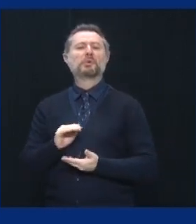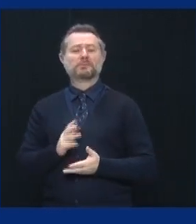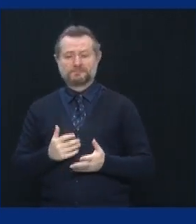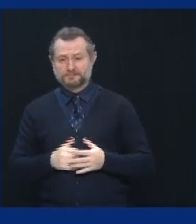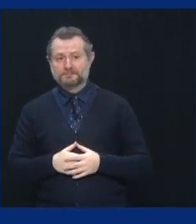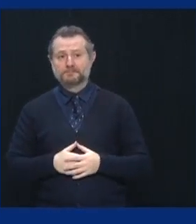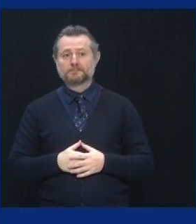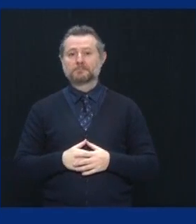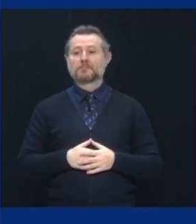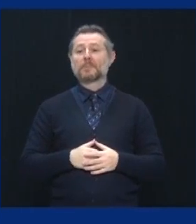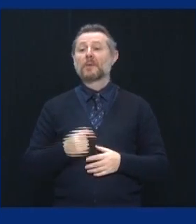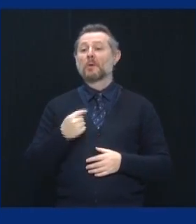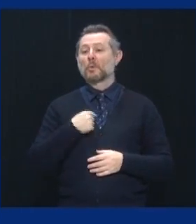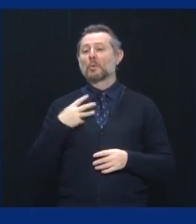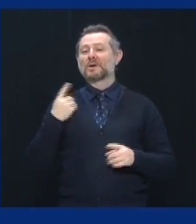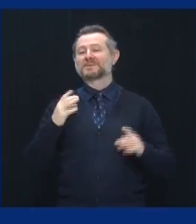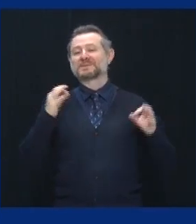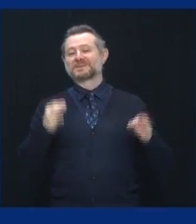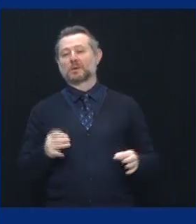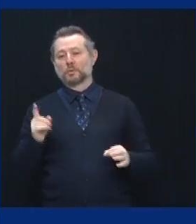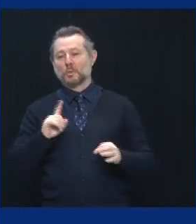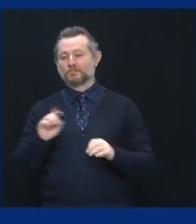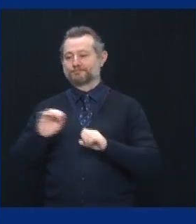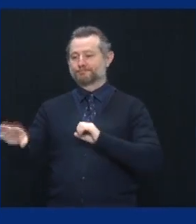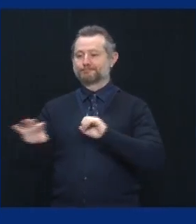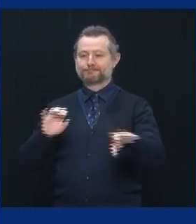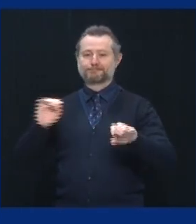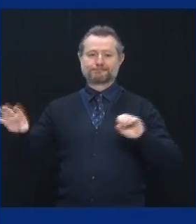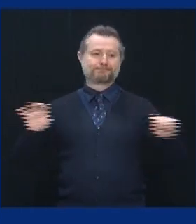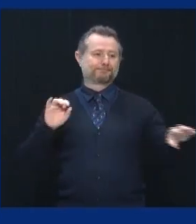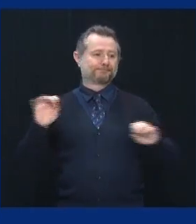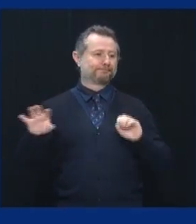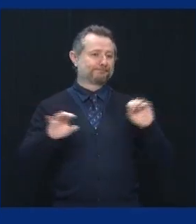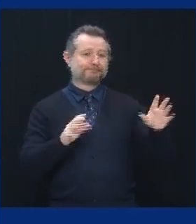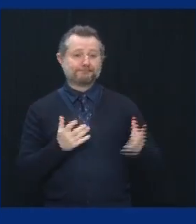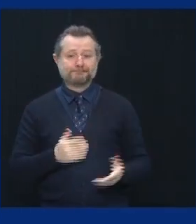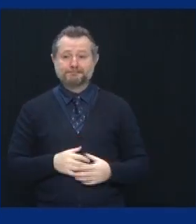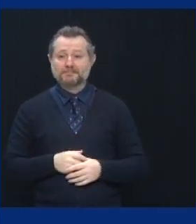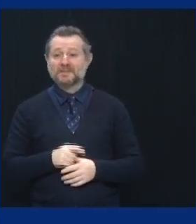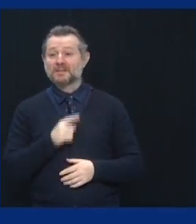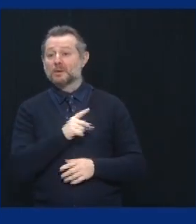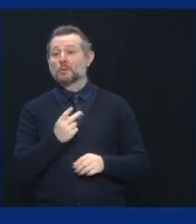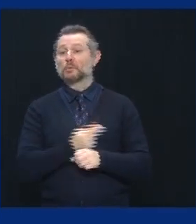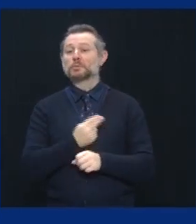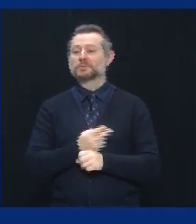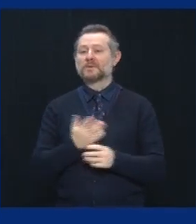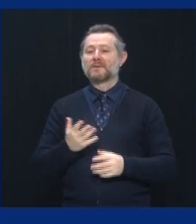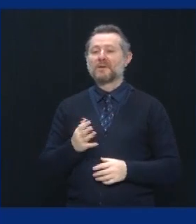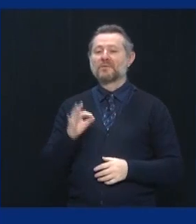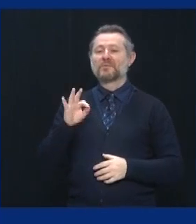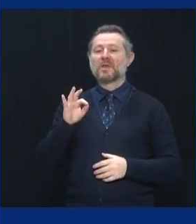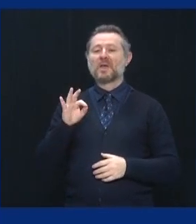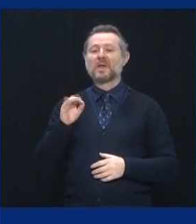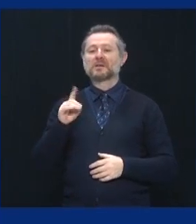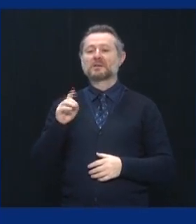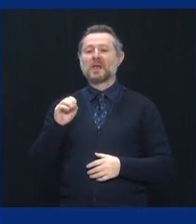TRICKLE IN DURING THE WEEK. THEY'RE SENT BY WASHINGTON. THEY'RE DELIVERED BY WASHINGTON TO INDIVIDUAL LOCATIONS.